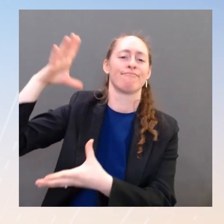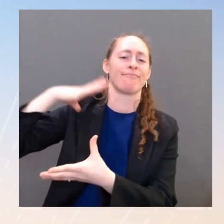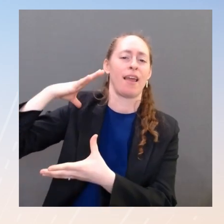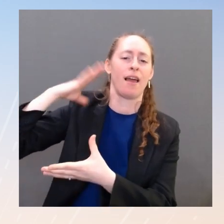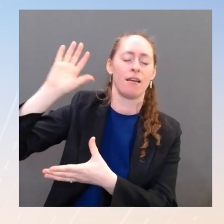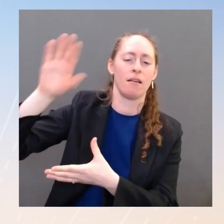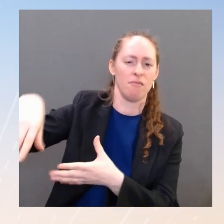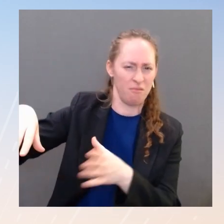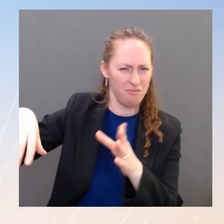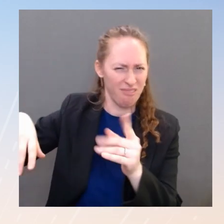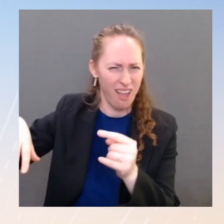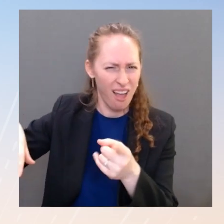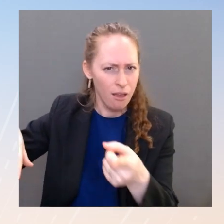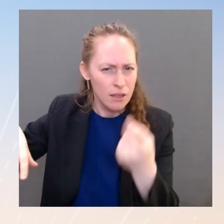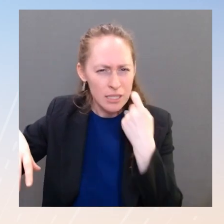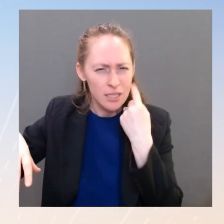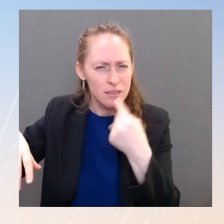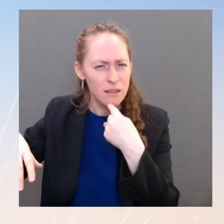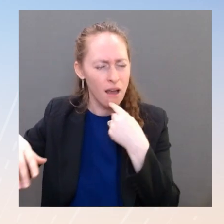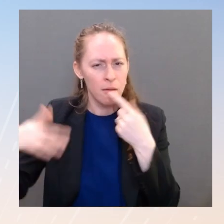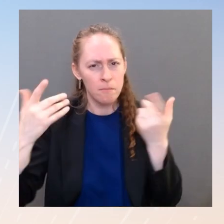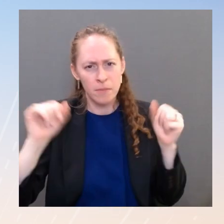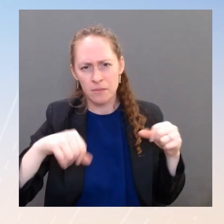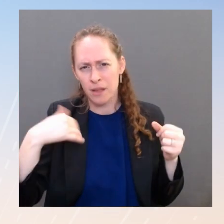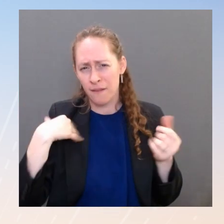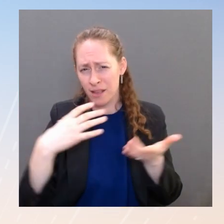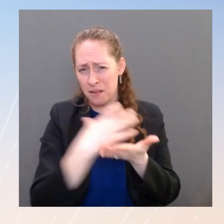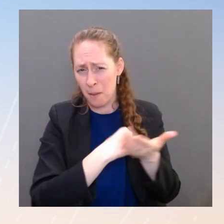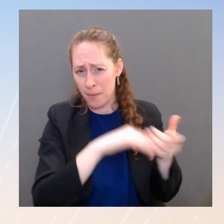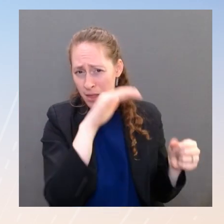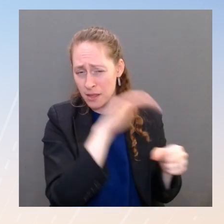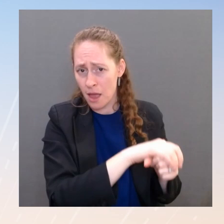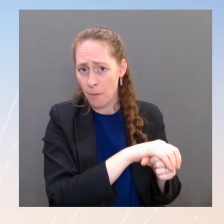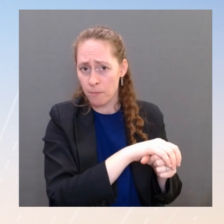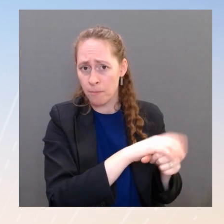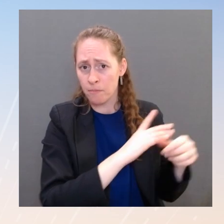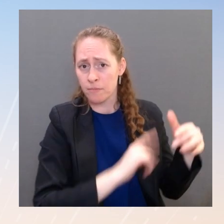you know, prevents this program from being a program for the wea- -- for college-going wealthy,